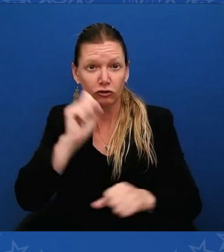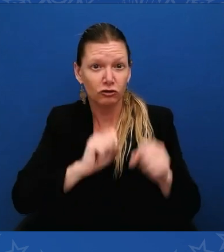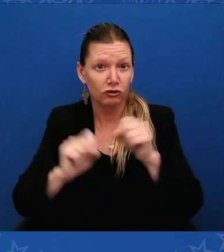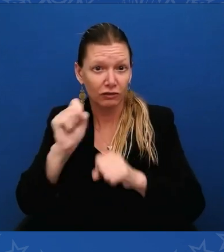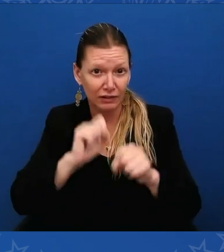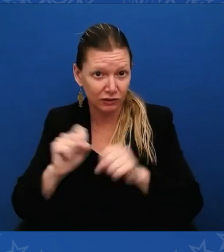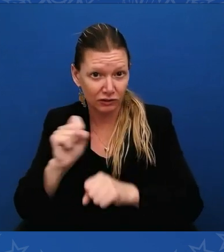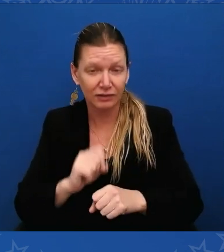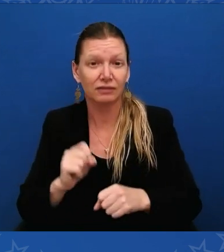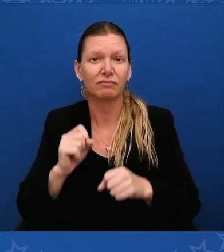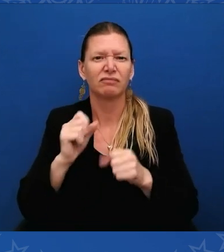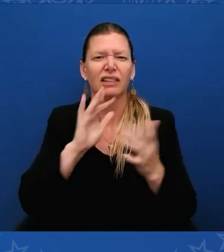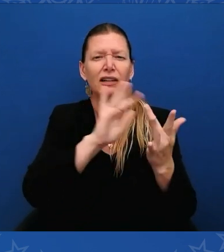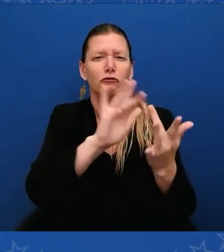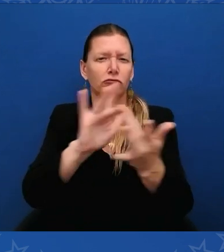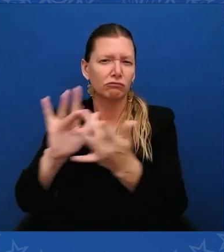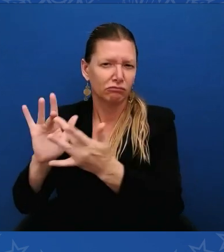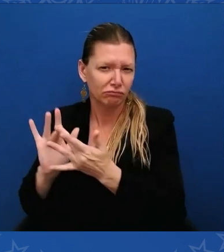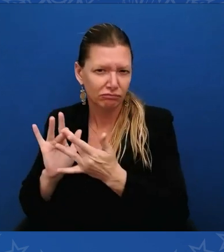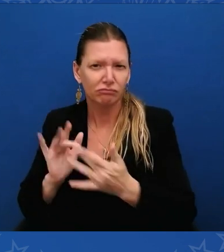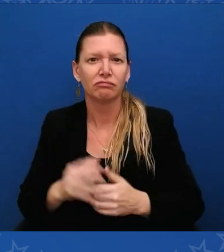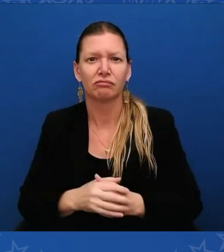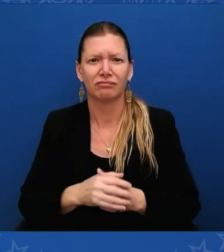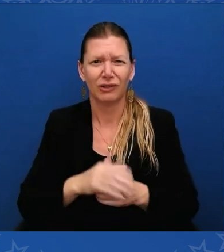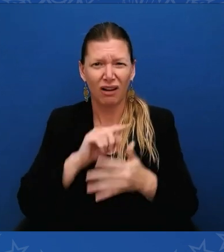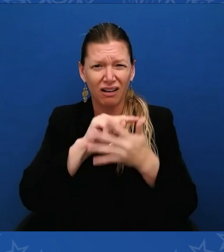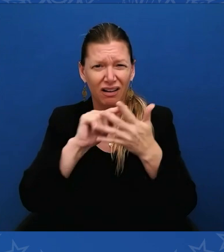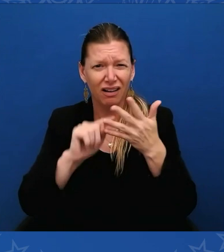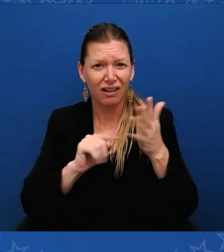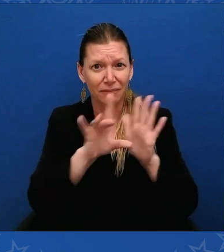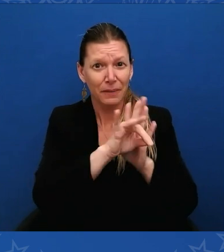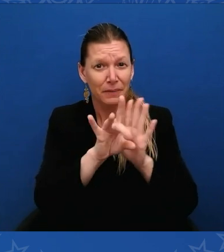These appointments reflect his deep commitment